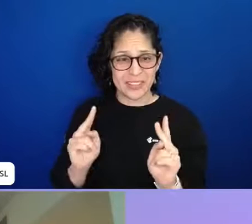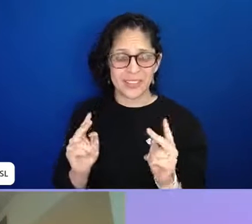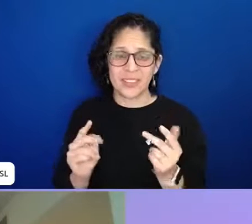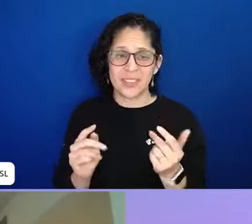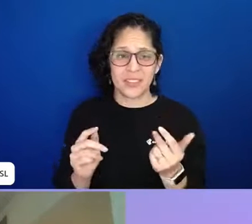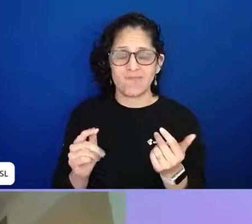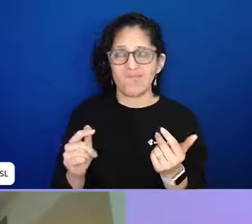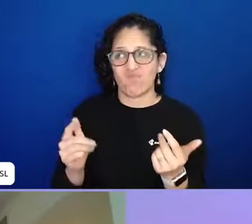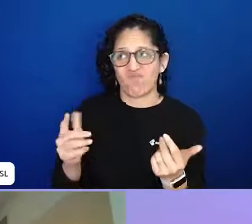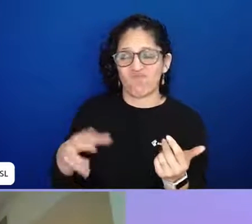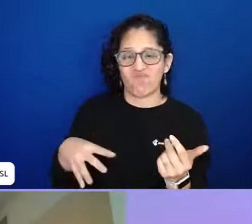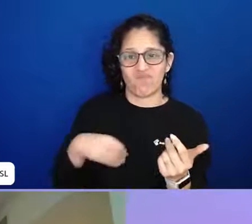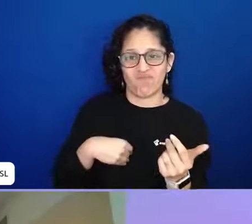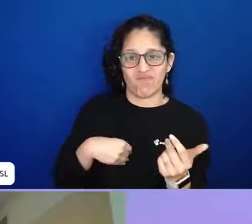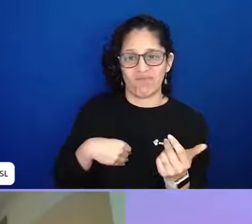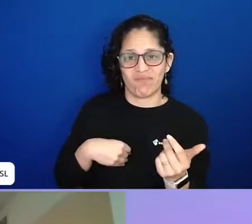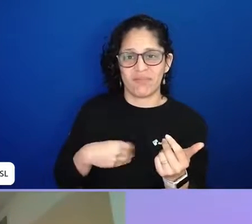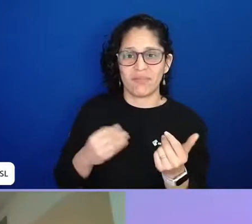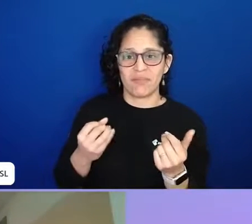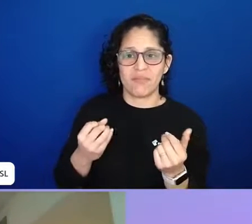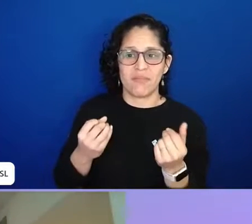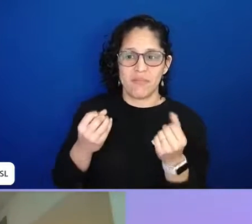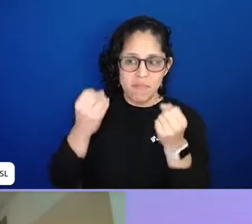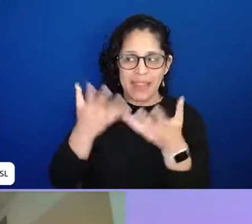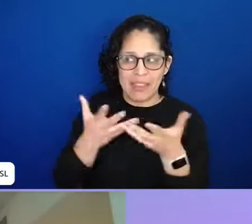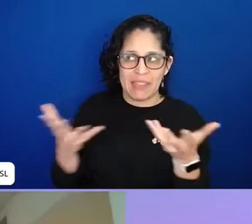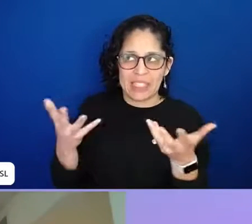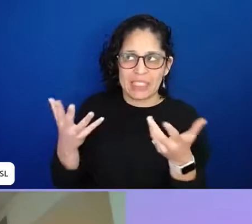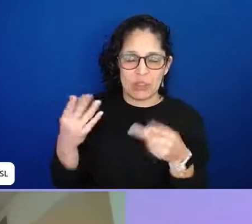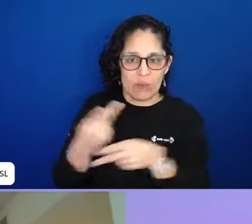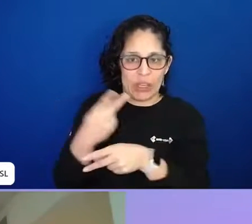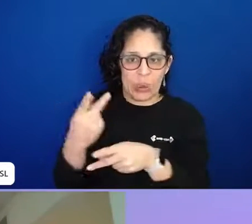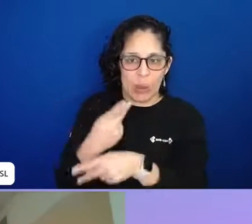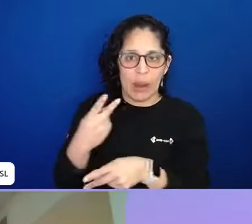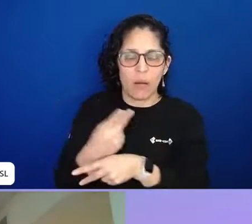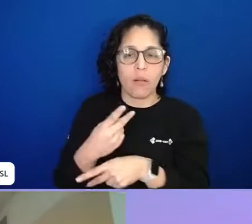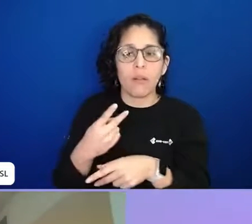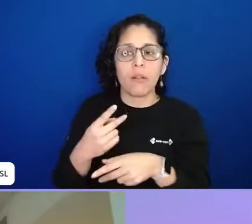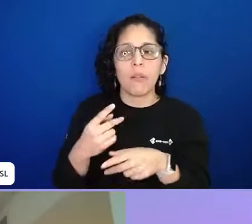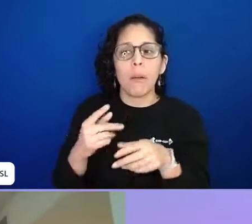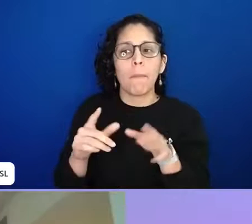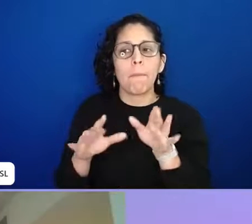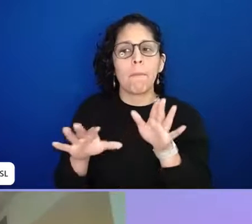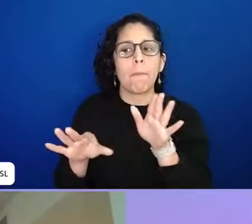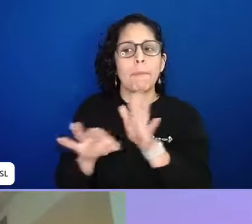one, so send the hate mail if you want, my answer is